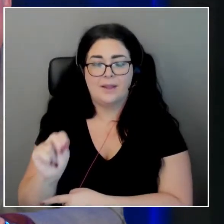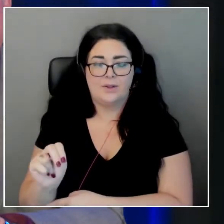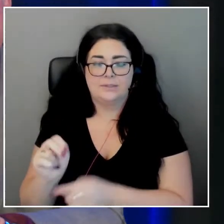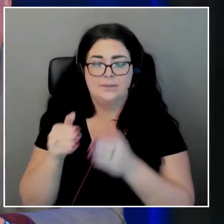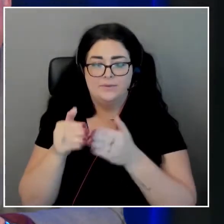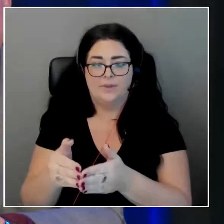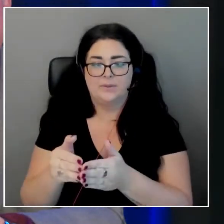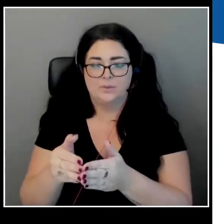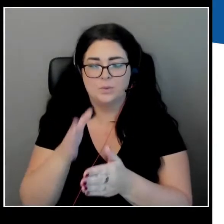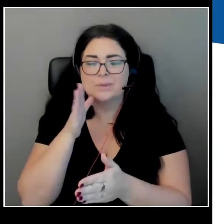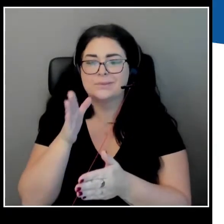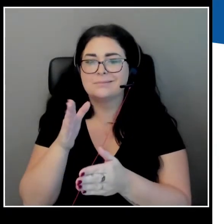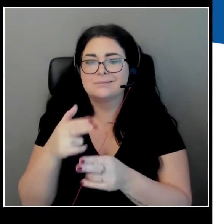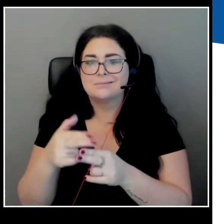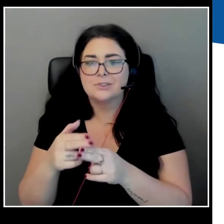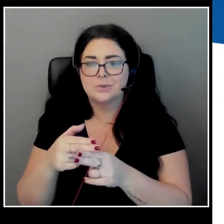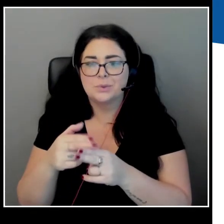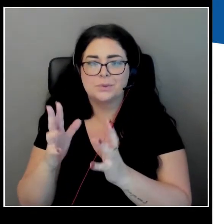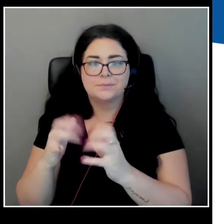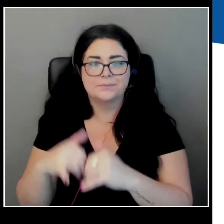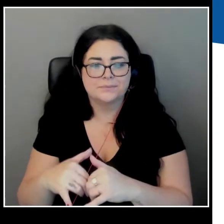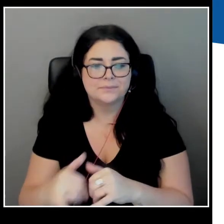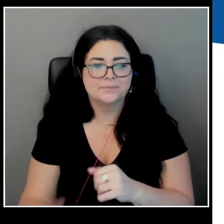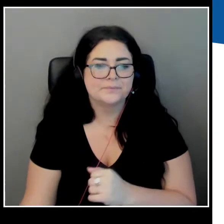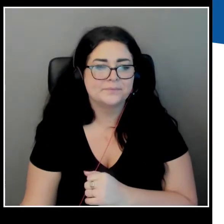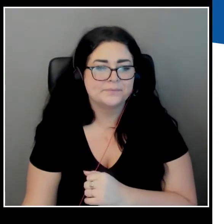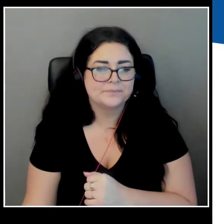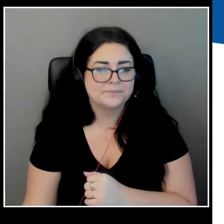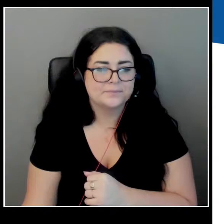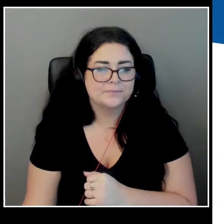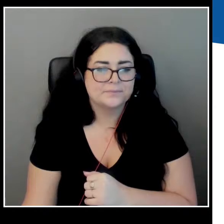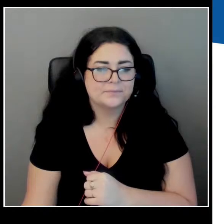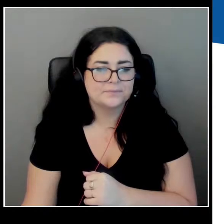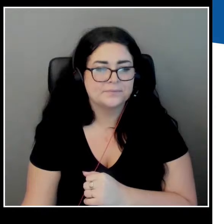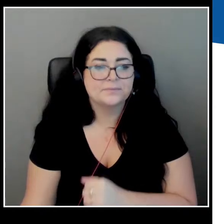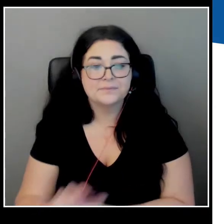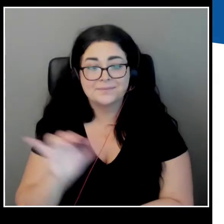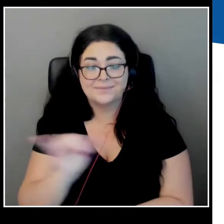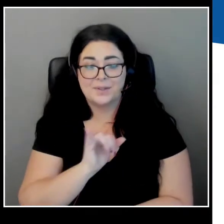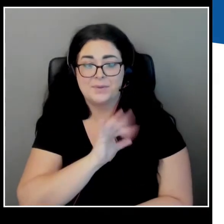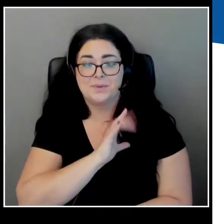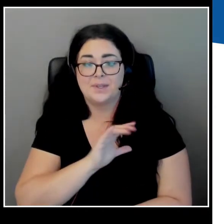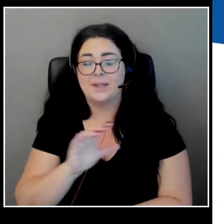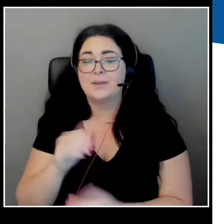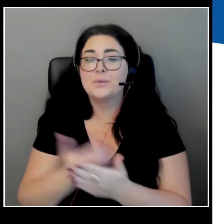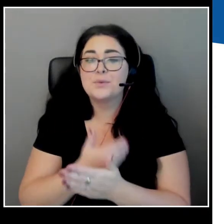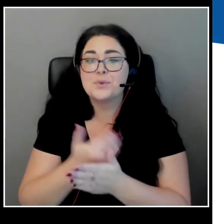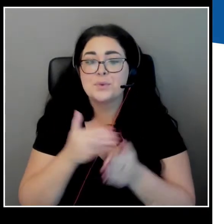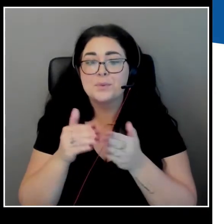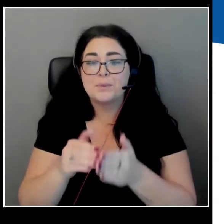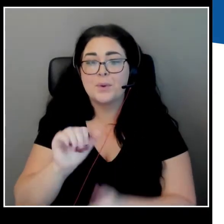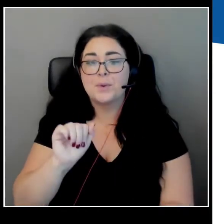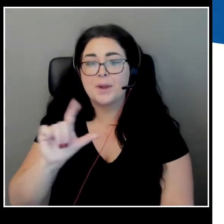It was also an exciting year as our new vessel, the Ala'suinu, began to take shape with the first steel cut in